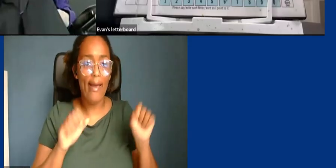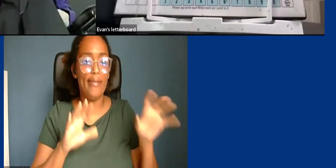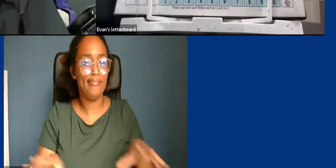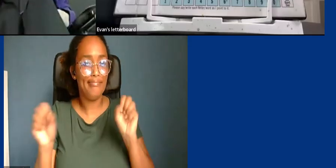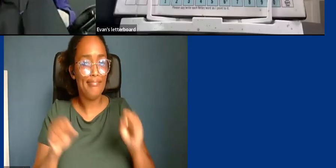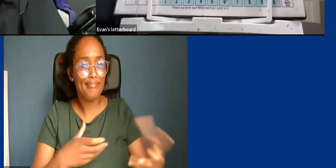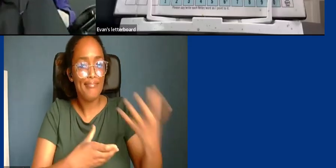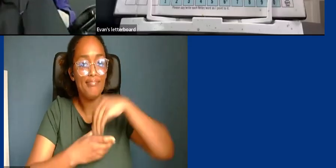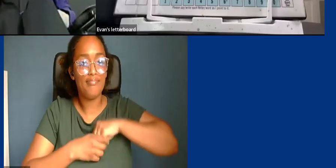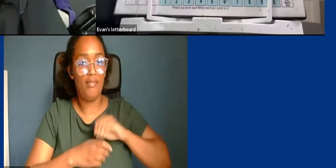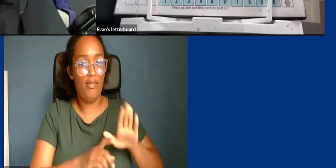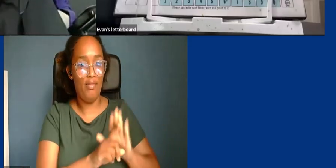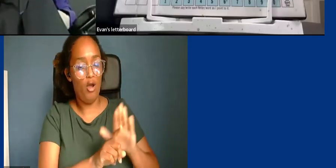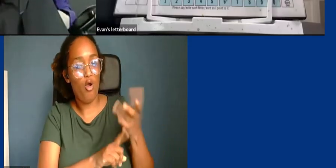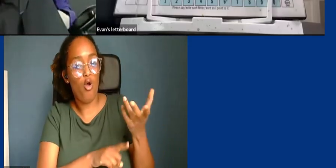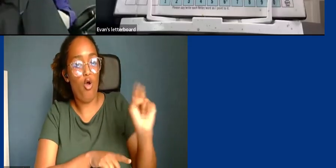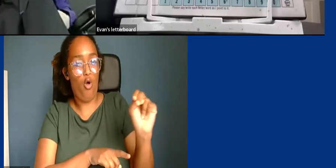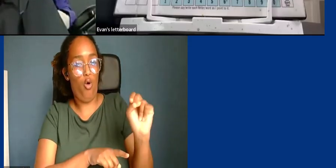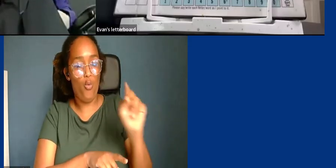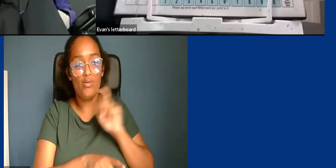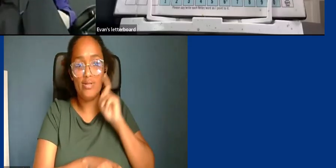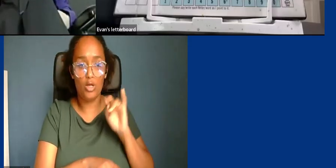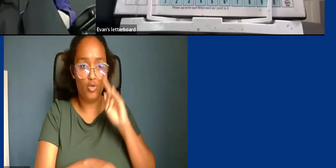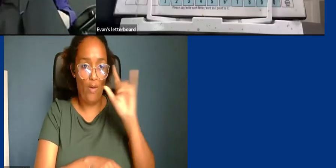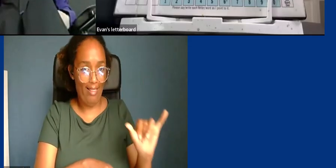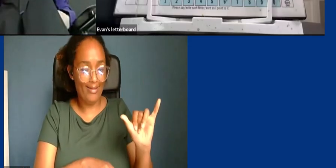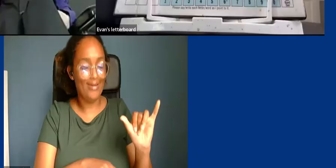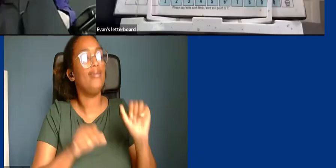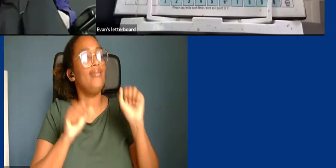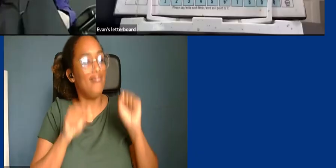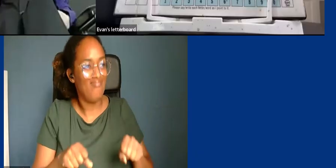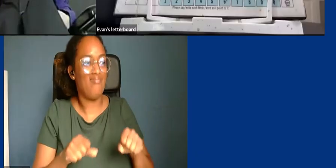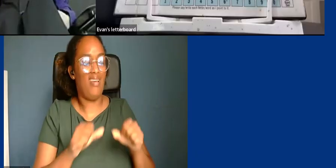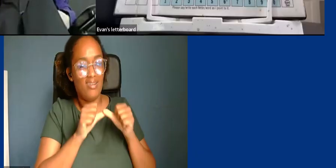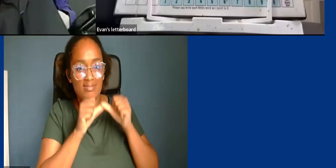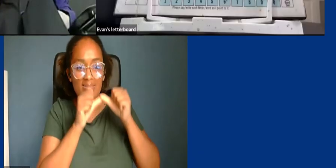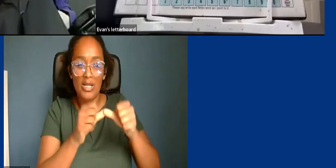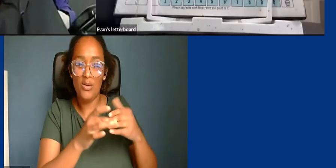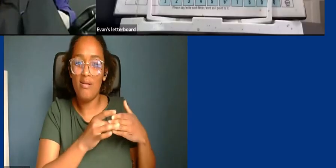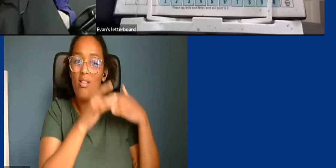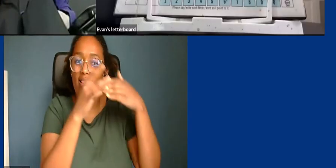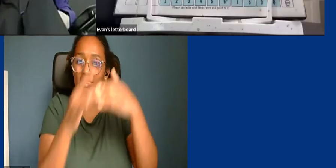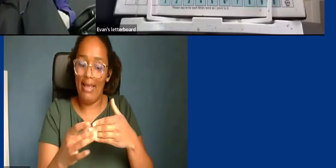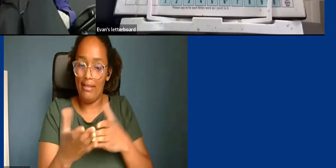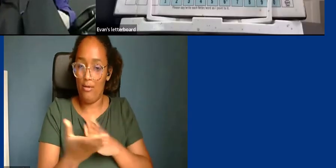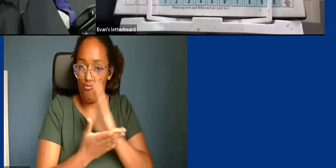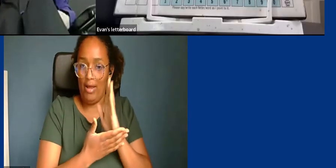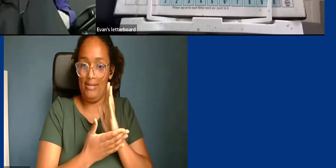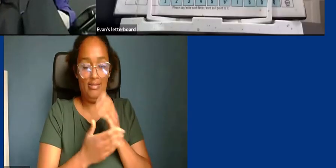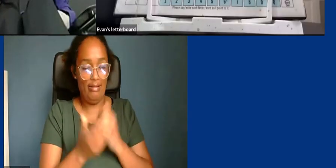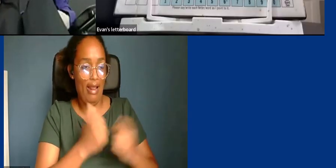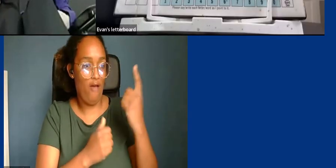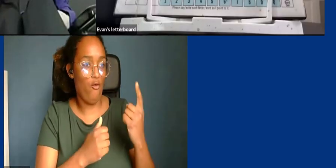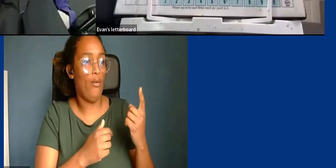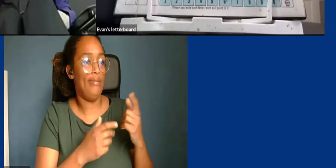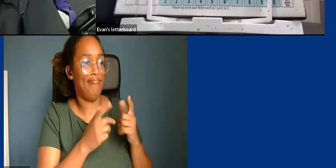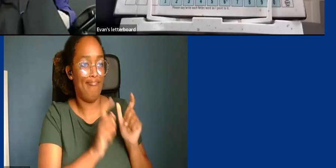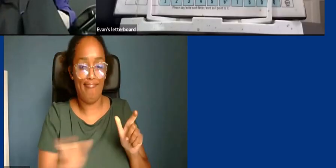towards claiming other rights to which they are entitled, rights that every American is granted under our Constitution.